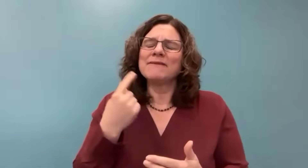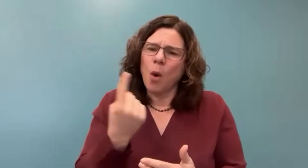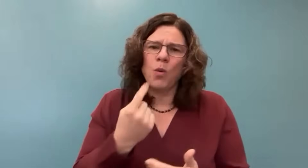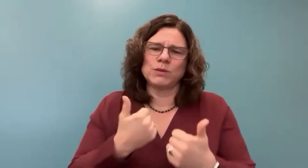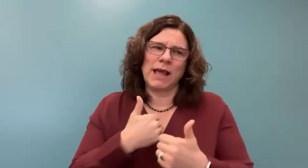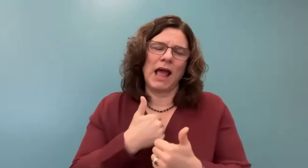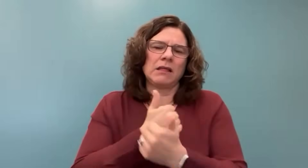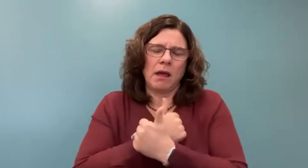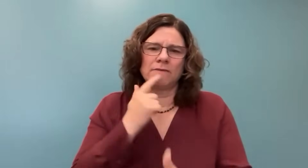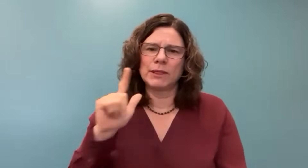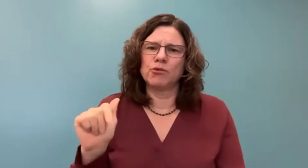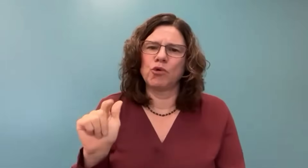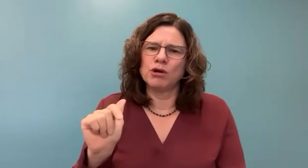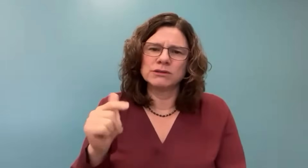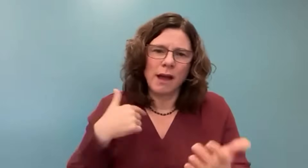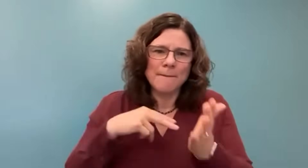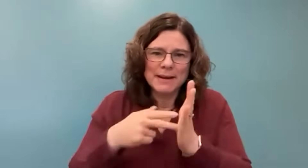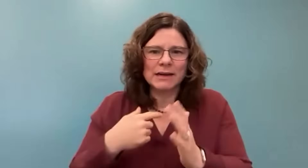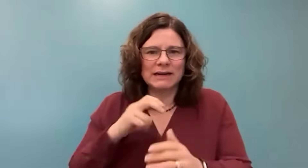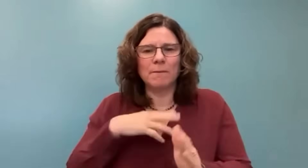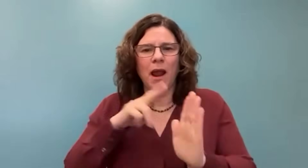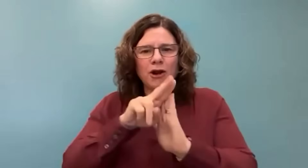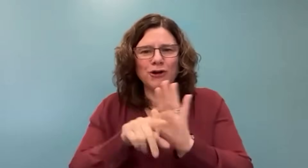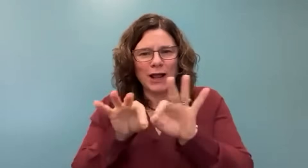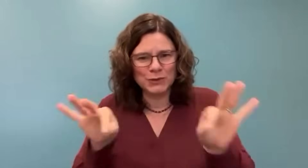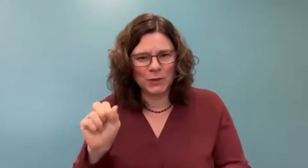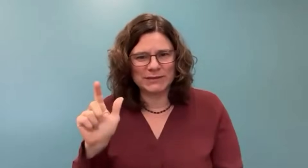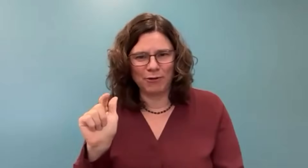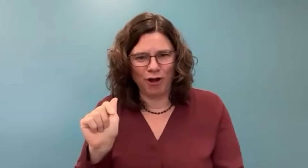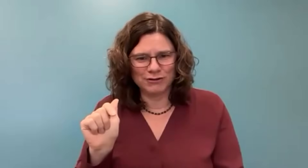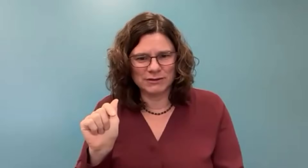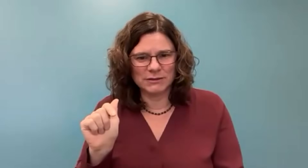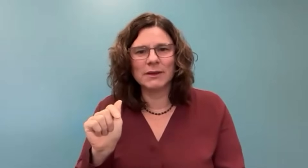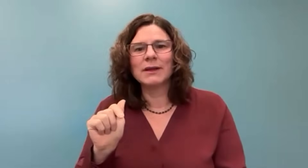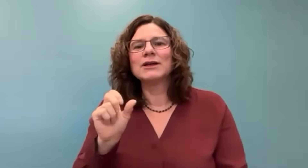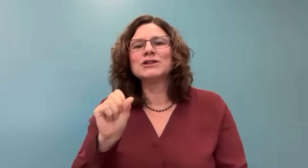I’ve always had a love for liberal arts. I mean, even my undergraduate degree is in liberal arts.